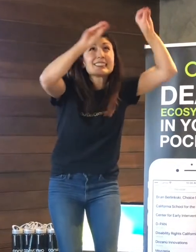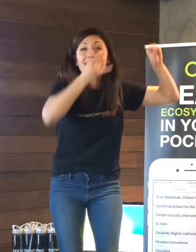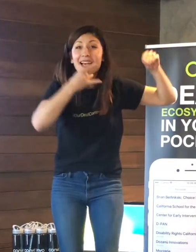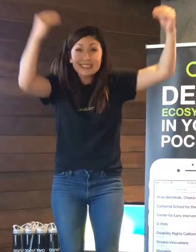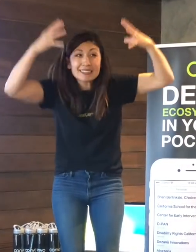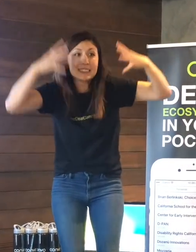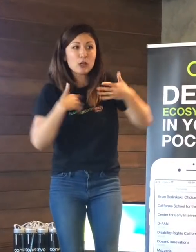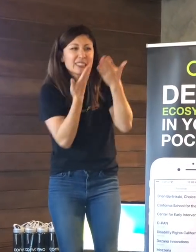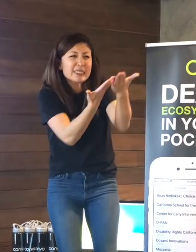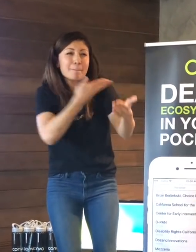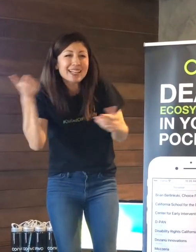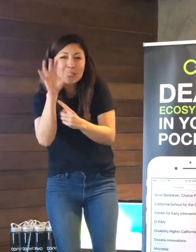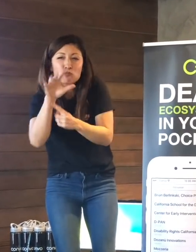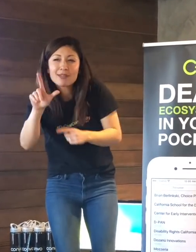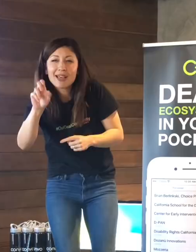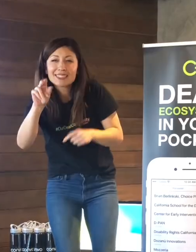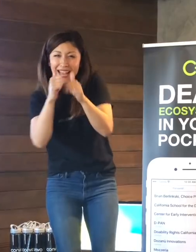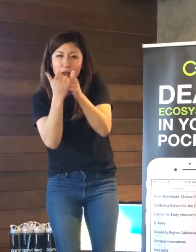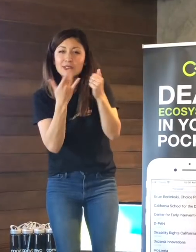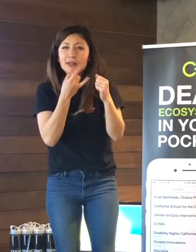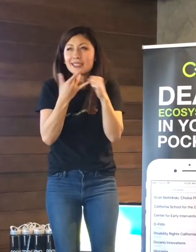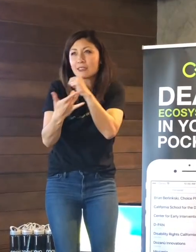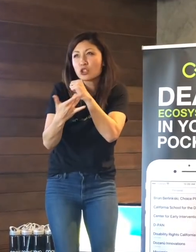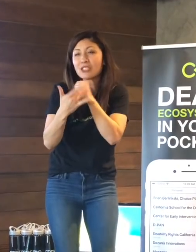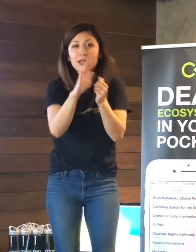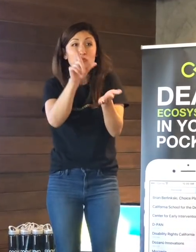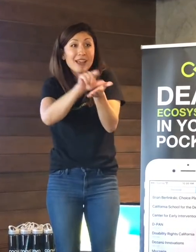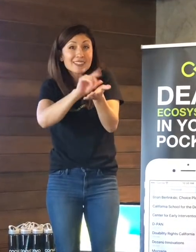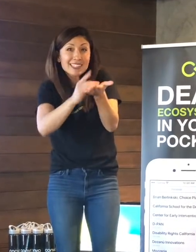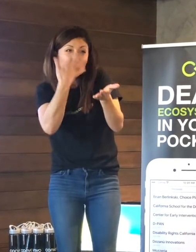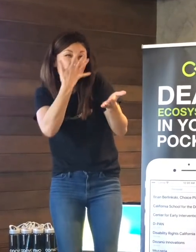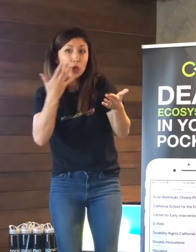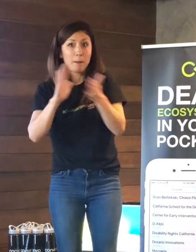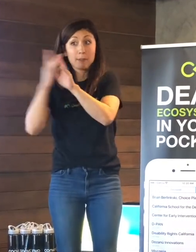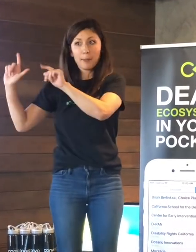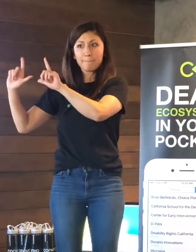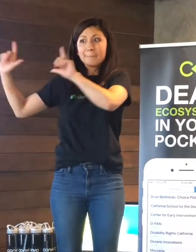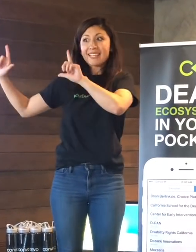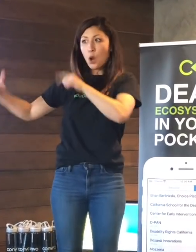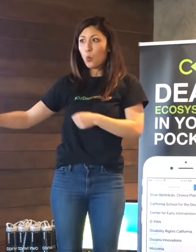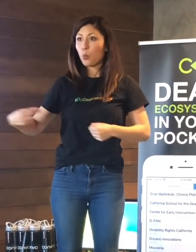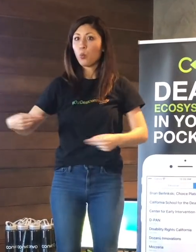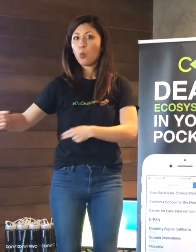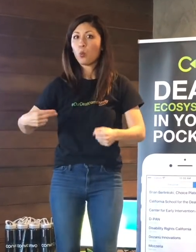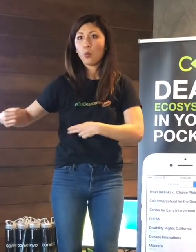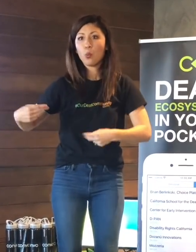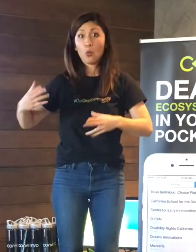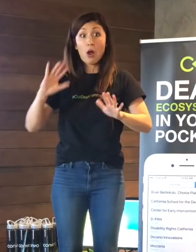and installed lighting, recommended the best camera lens, equipped him with better graphics and special effects. We designed a bigger picture-in-picture and moving title cards.